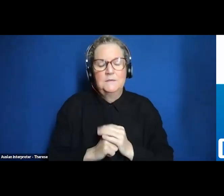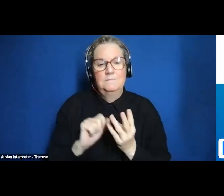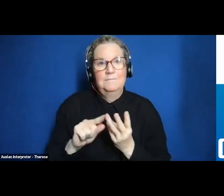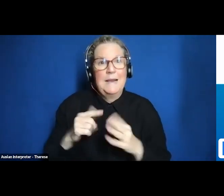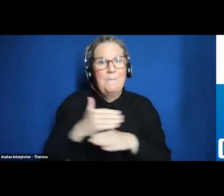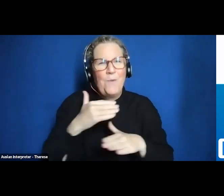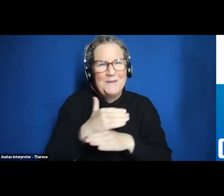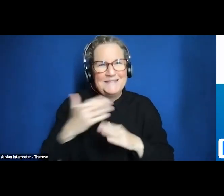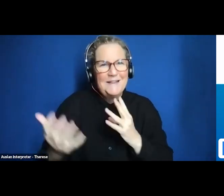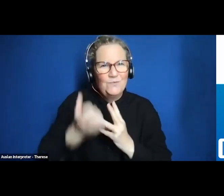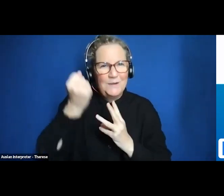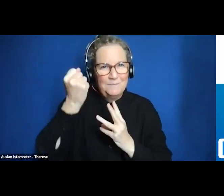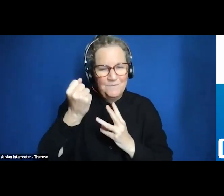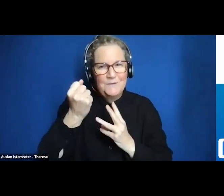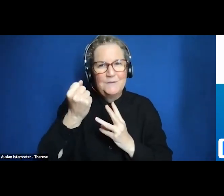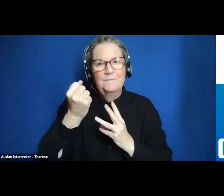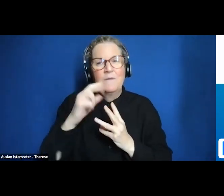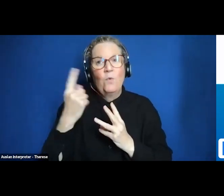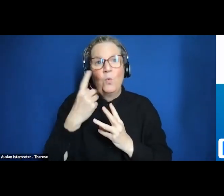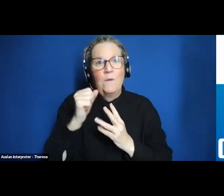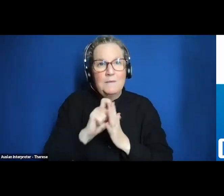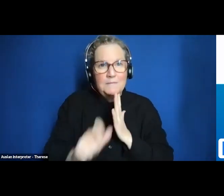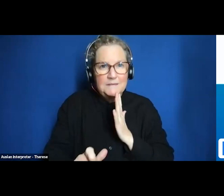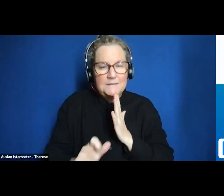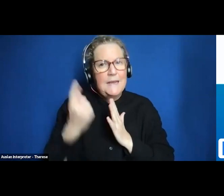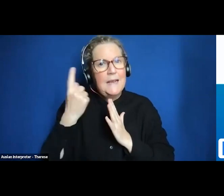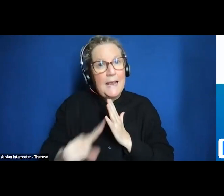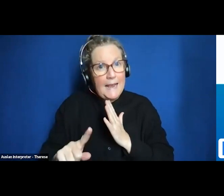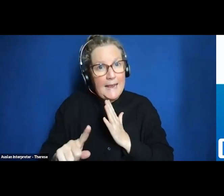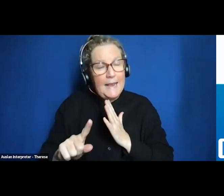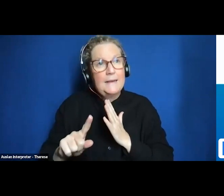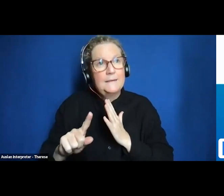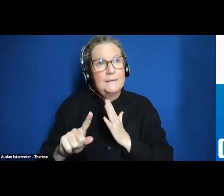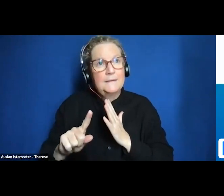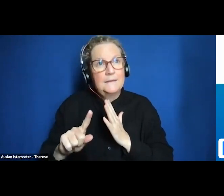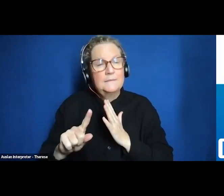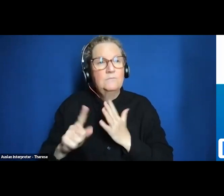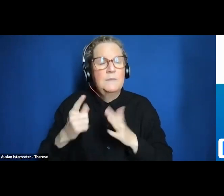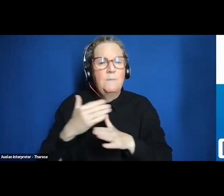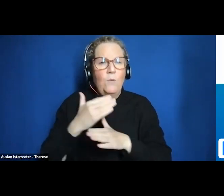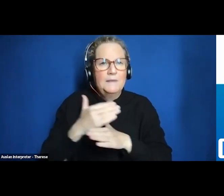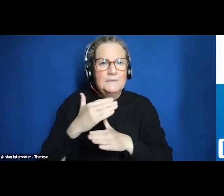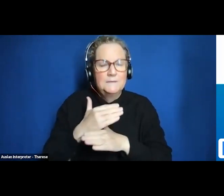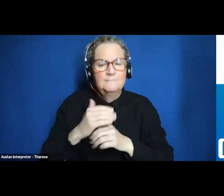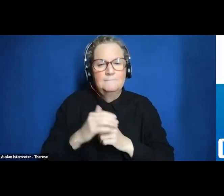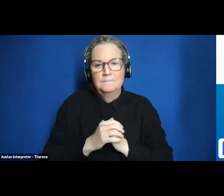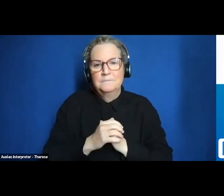outcomes for people and employment outcomes for people with disability